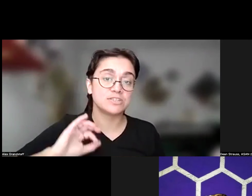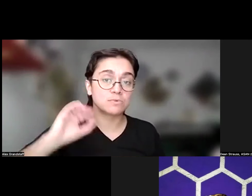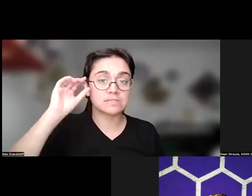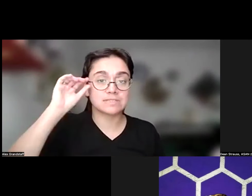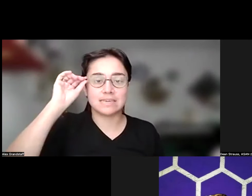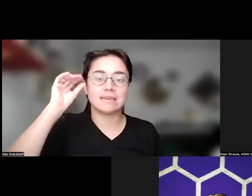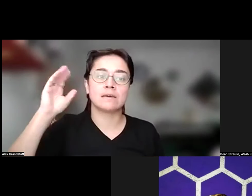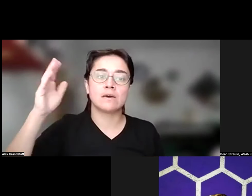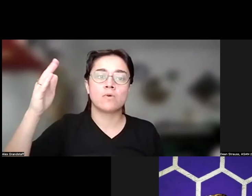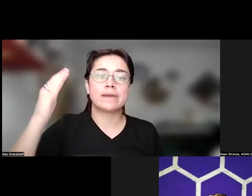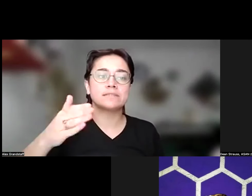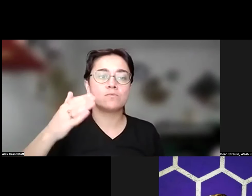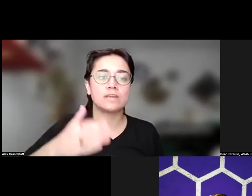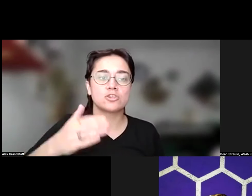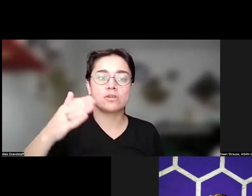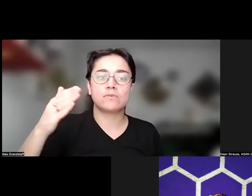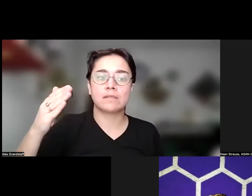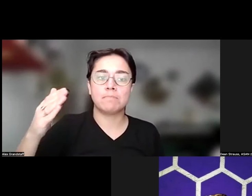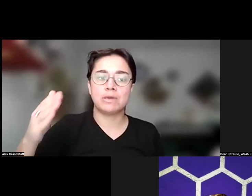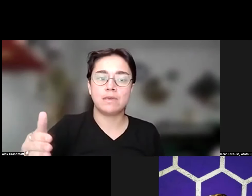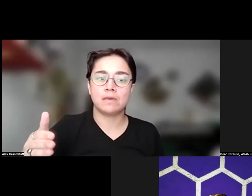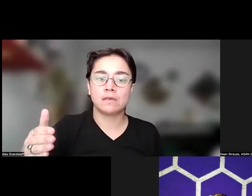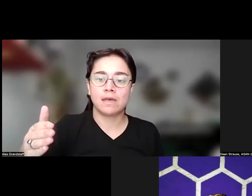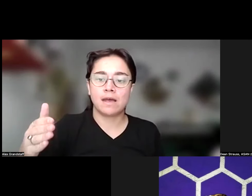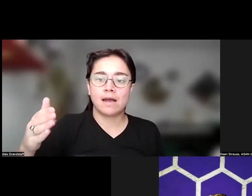What is important to you and what are your goals?